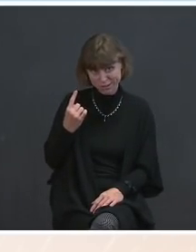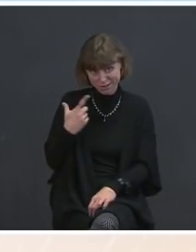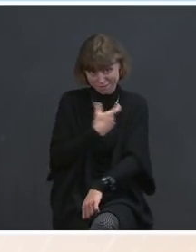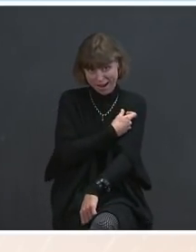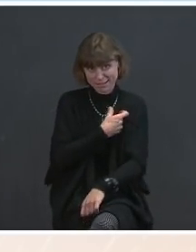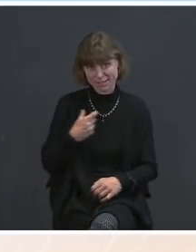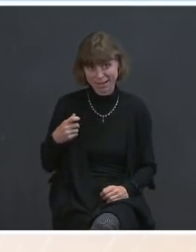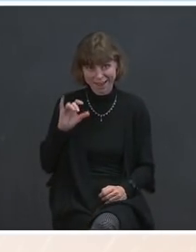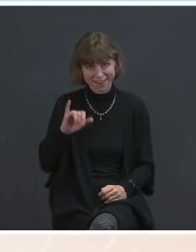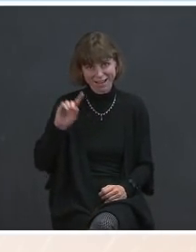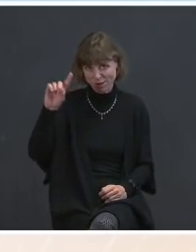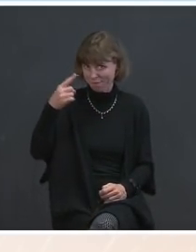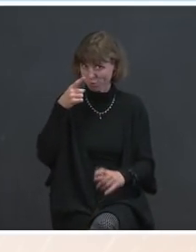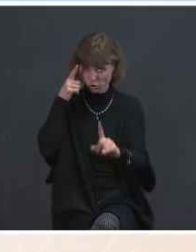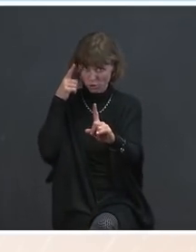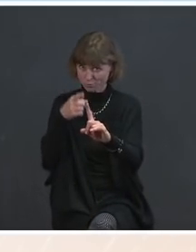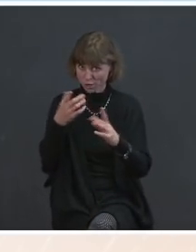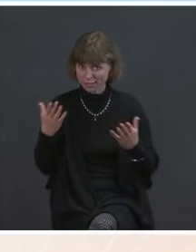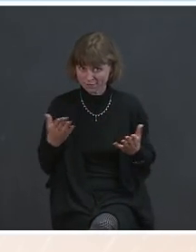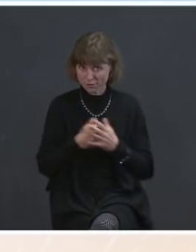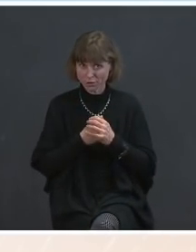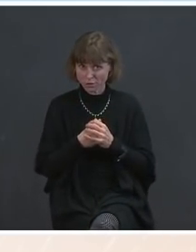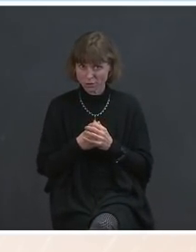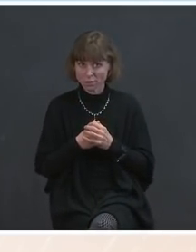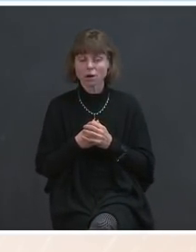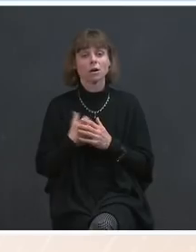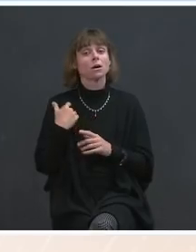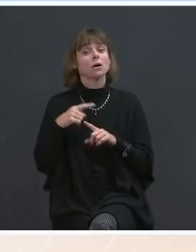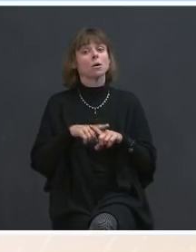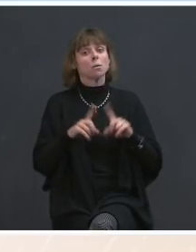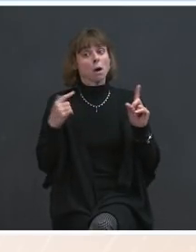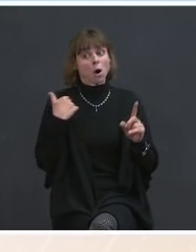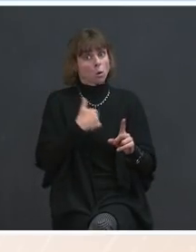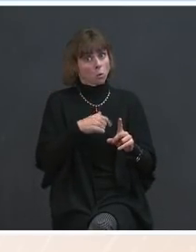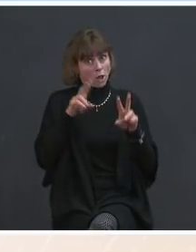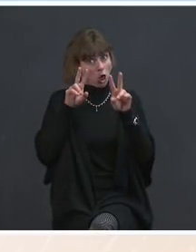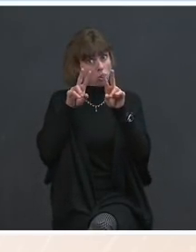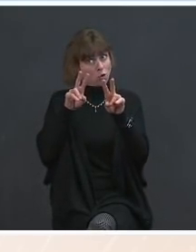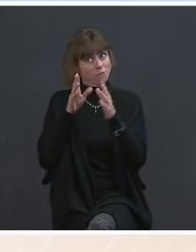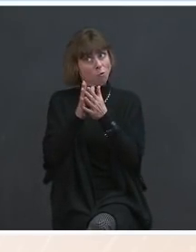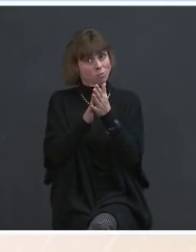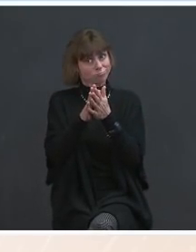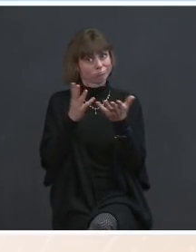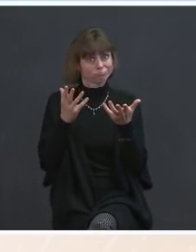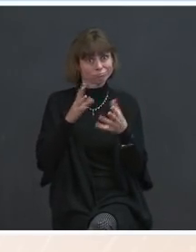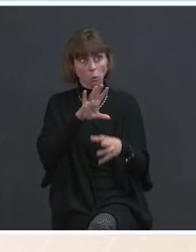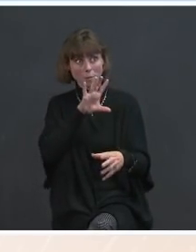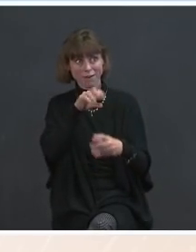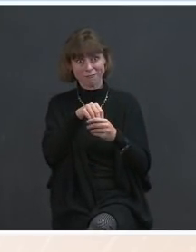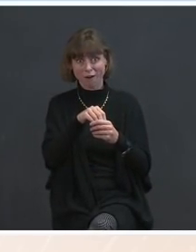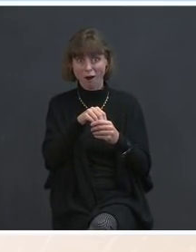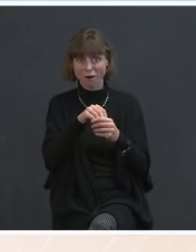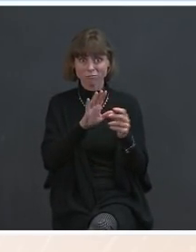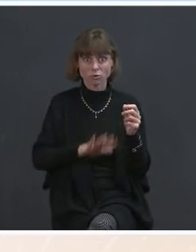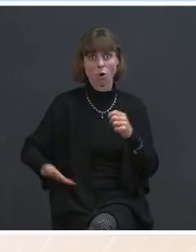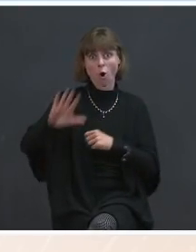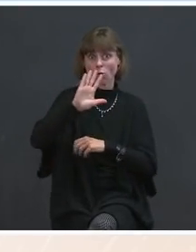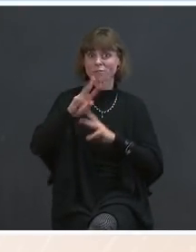But we are looking forward to being, you know, players in the global community's effort to address the global pandemic.